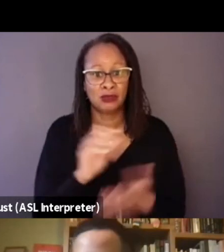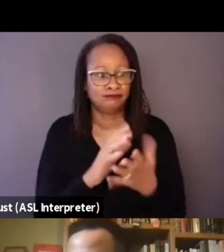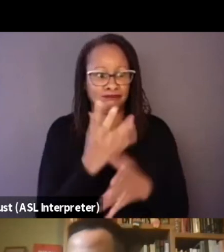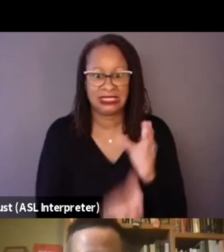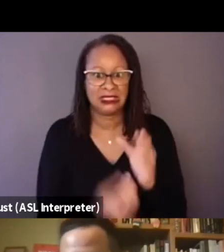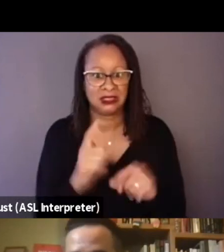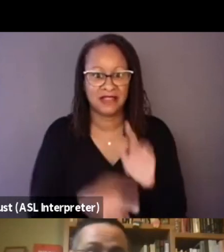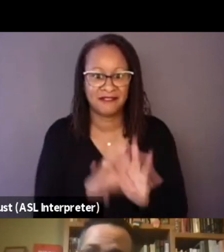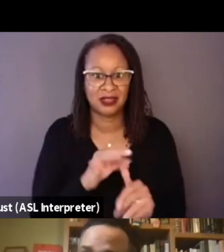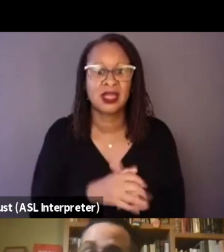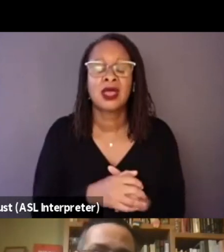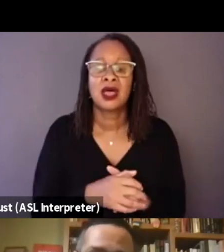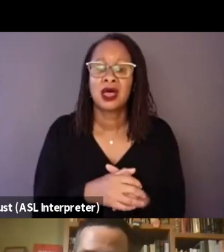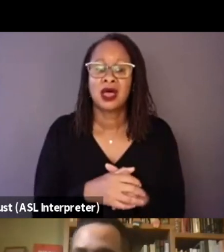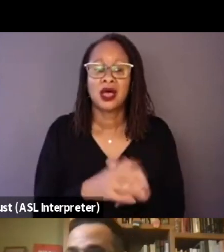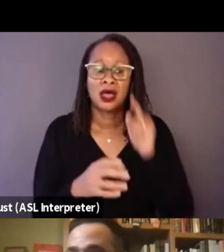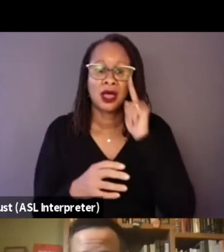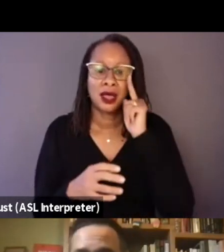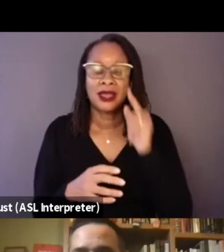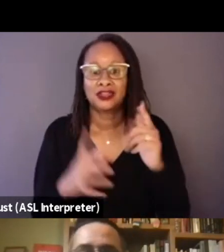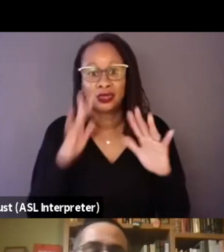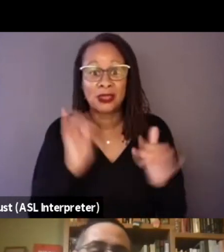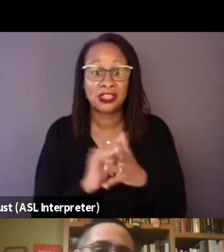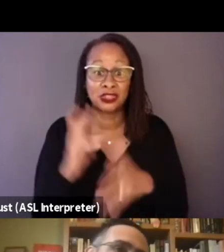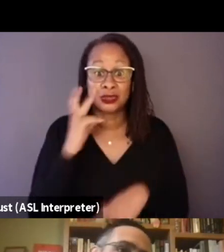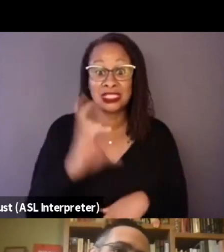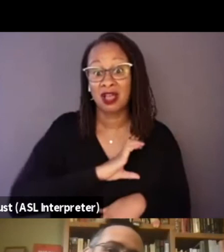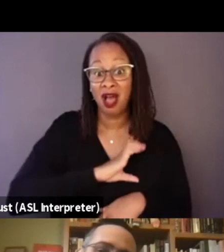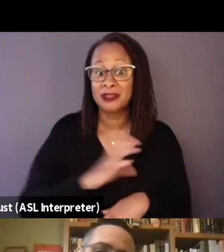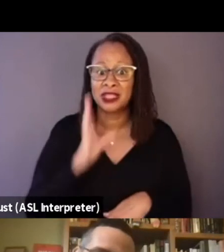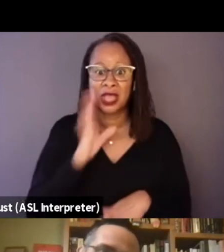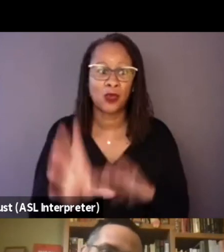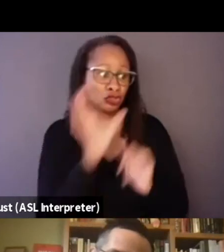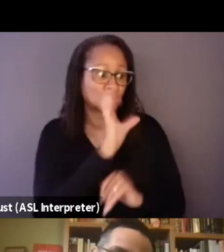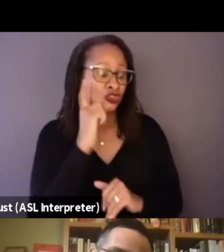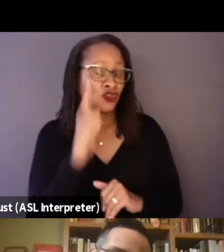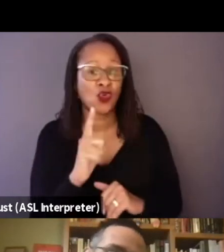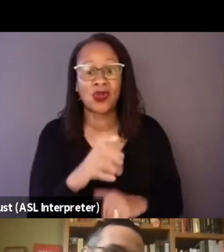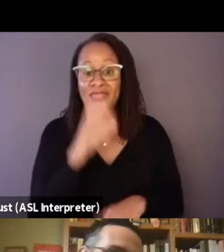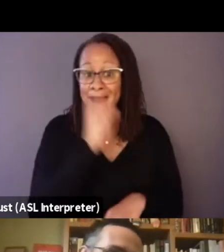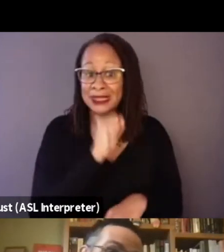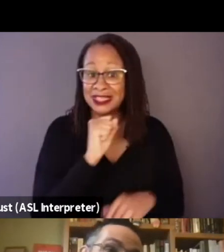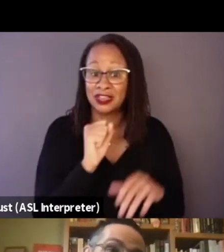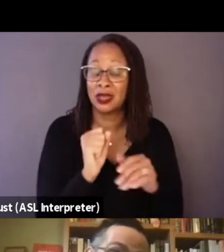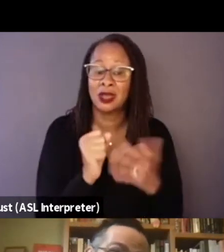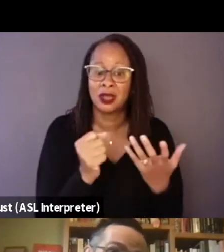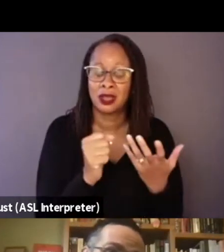"All right, here's the cops. They're going to look for the missing girl." And actually it sort of shifts perspective into this little white girl,